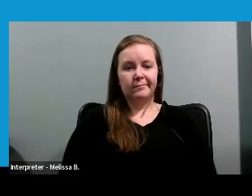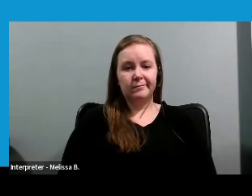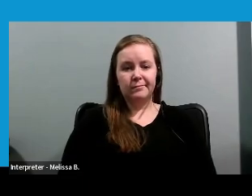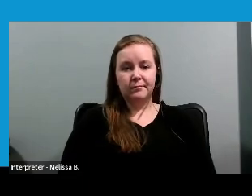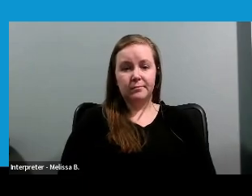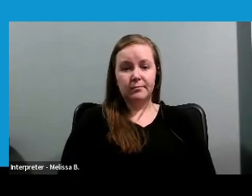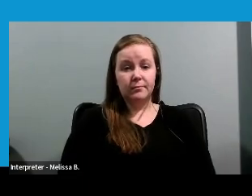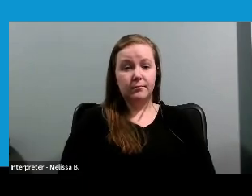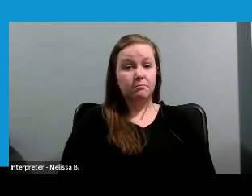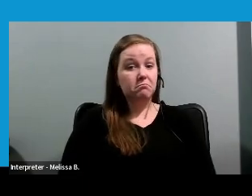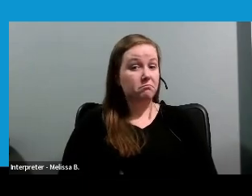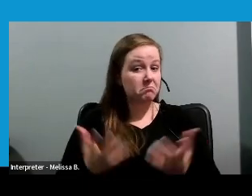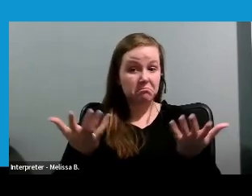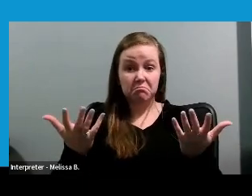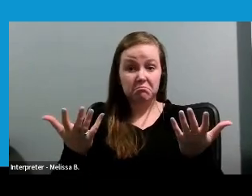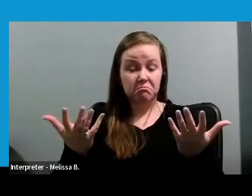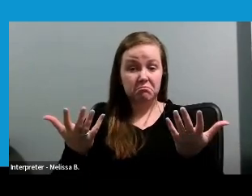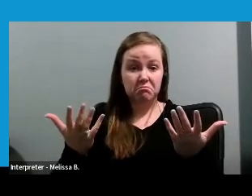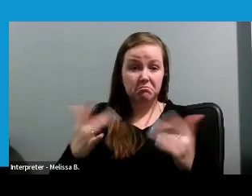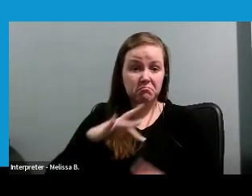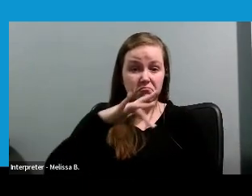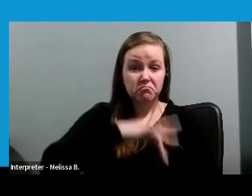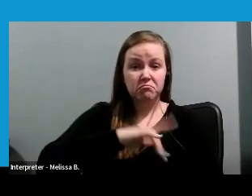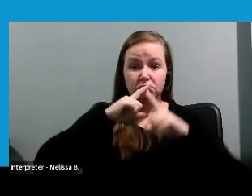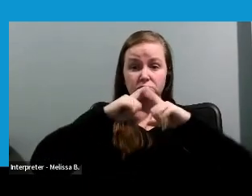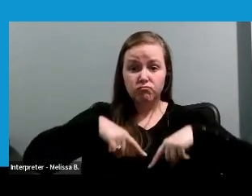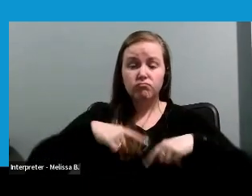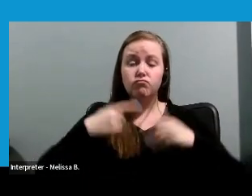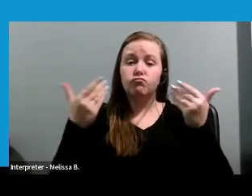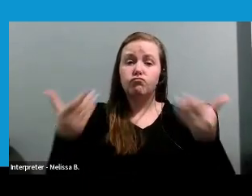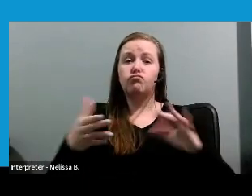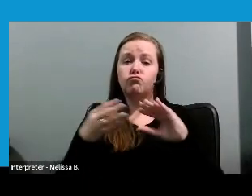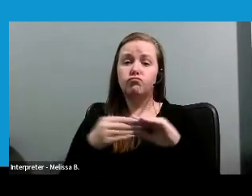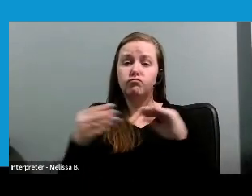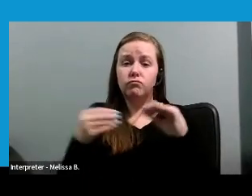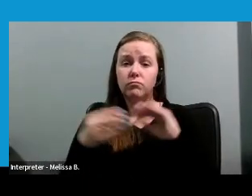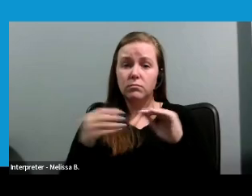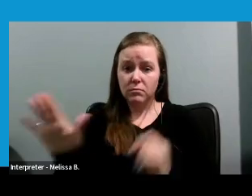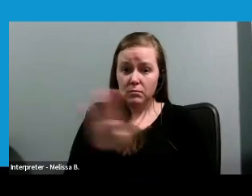Shannon Spencer (she/her): Yeah, so does anybody want to unmute? Shannon Spencer (she/her): And tell us about your experience.